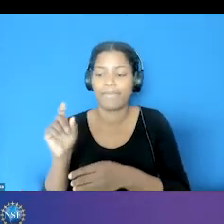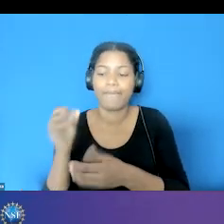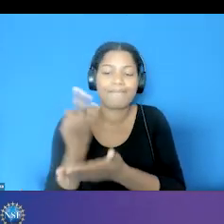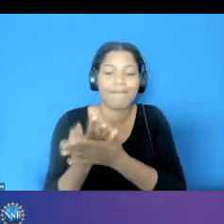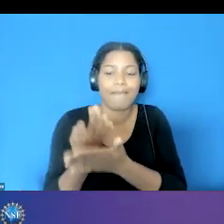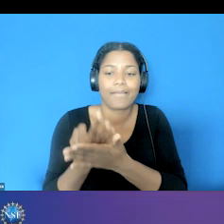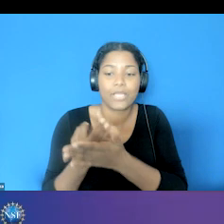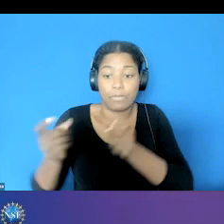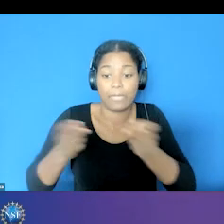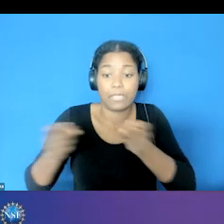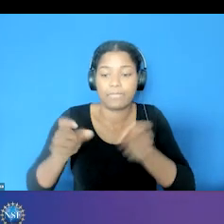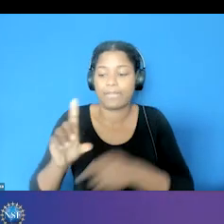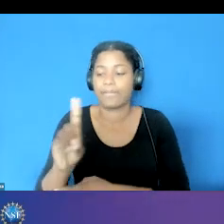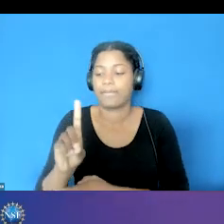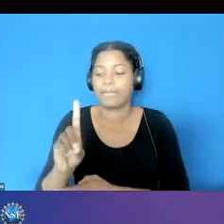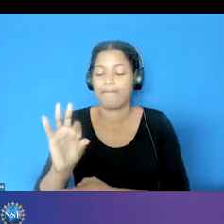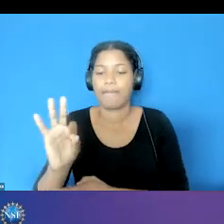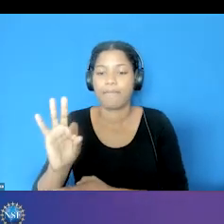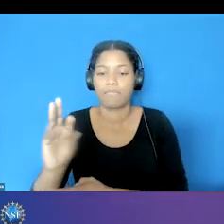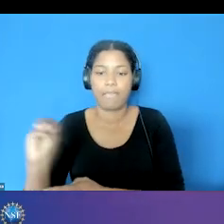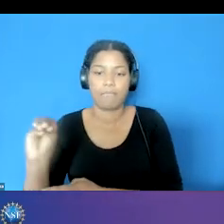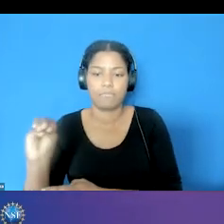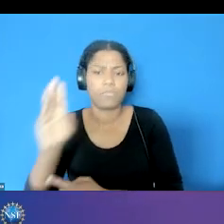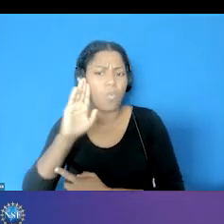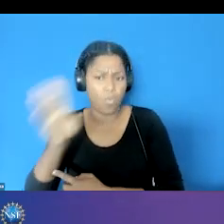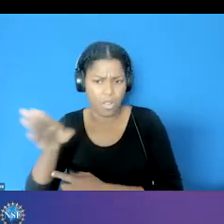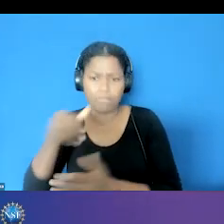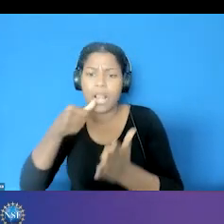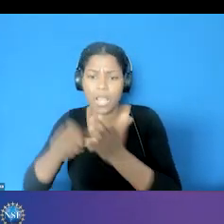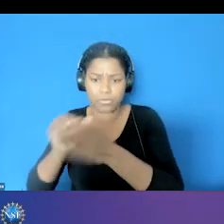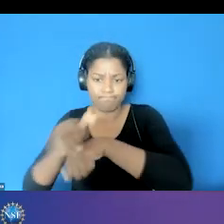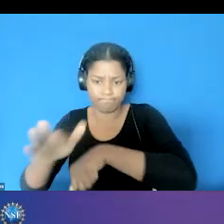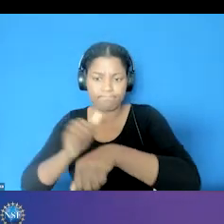sends out many communications letting people know when that final day is for the fiscal year